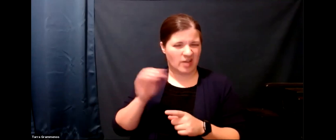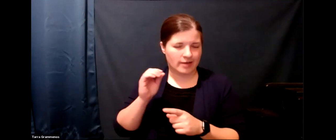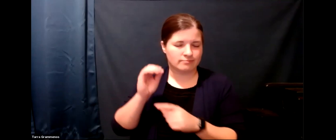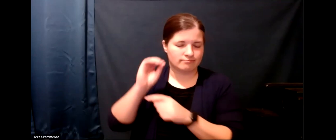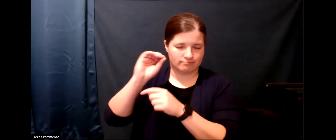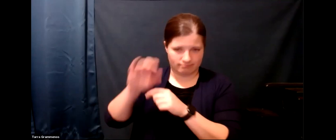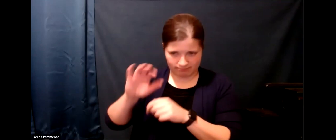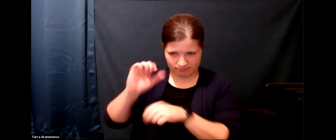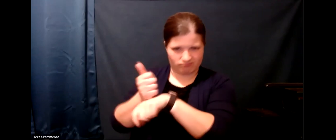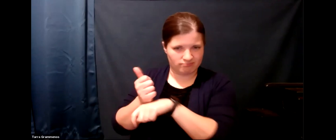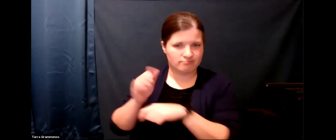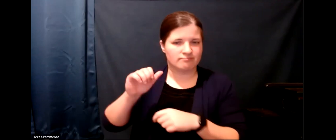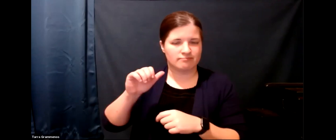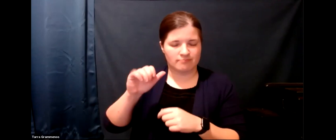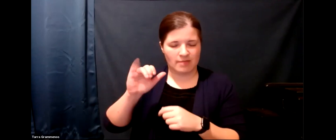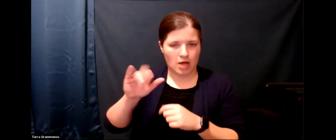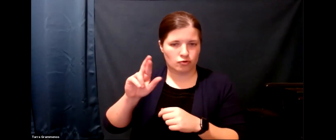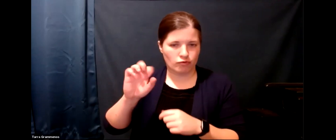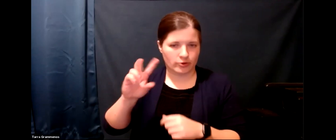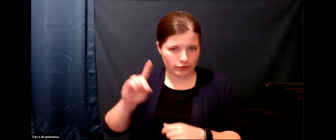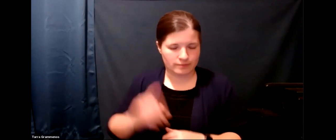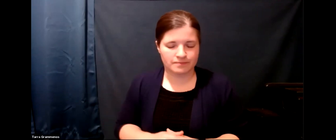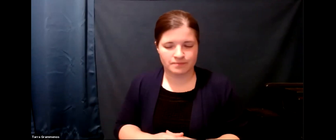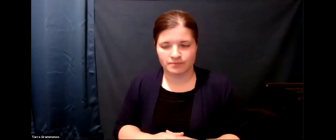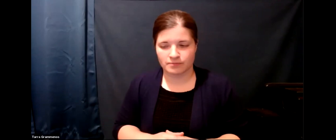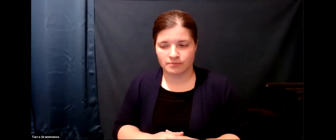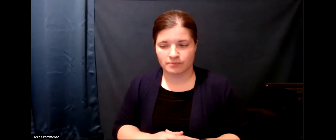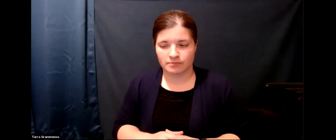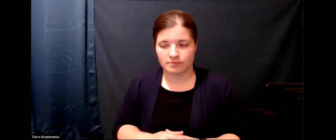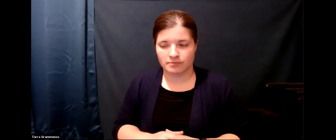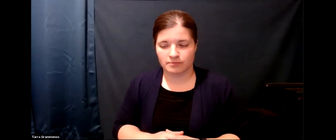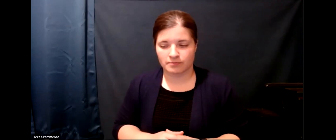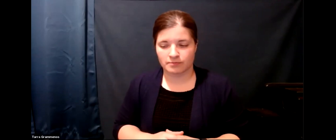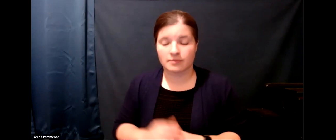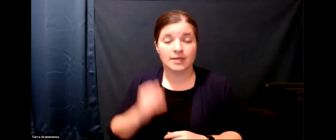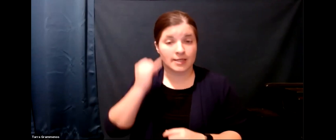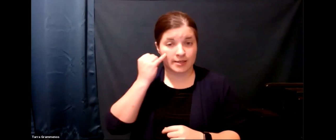Now, if we do find voters who are on this application